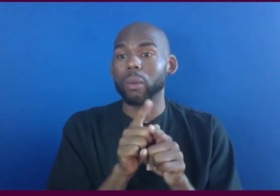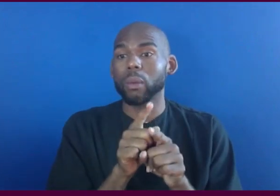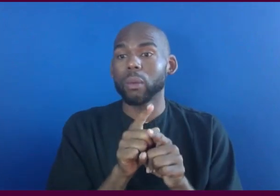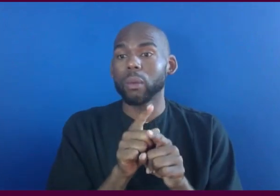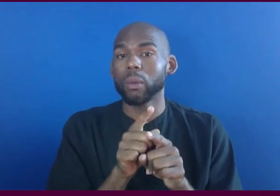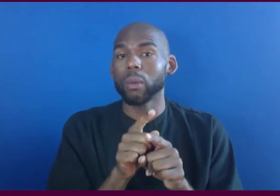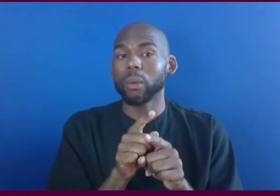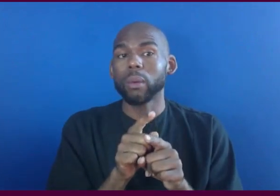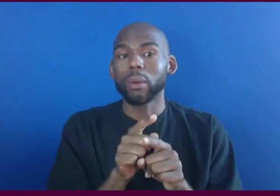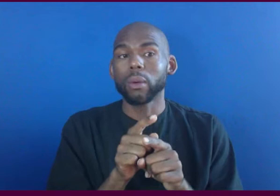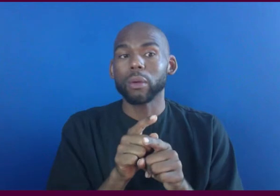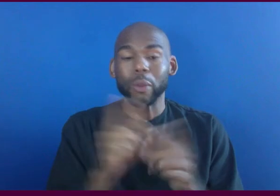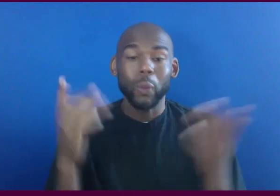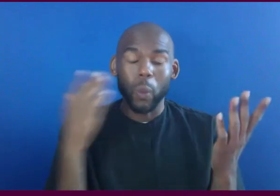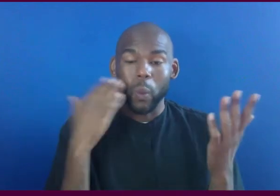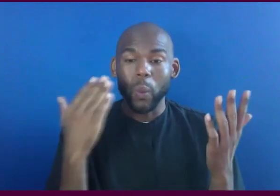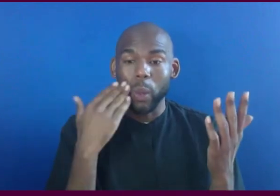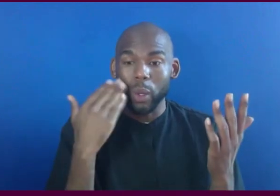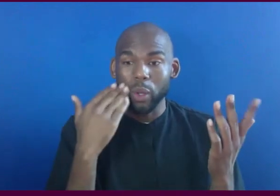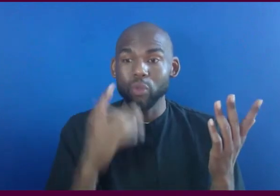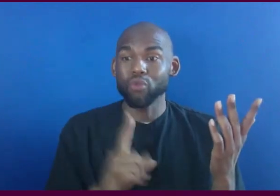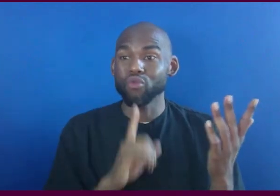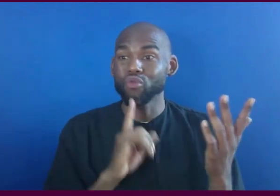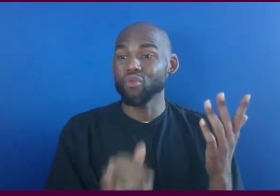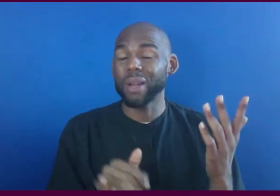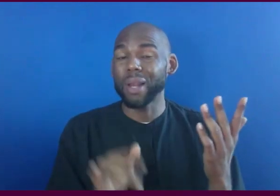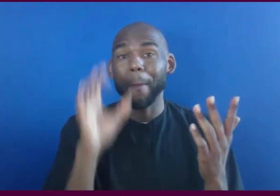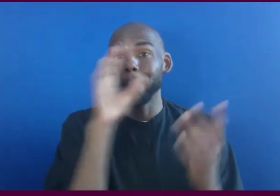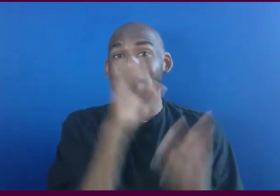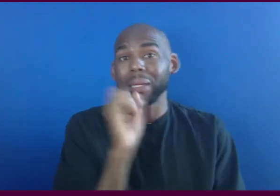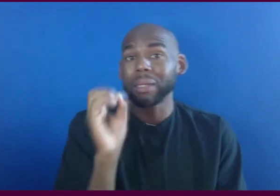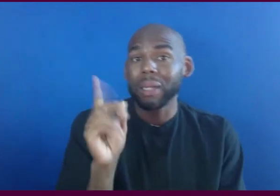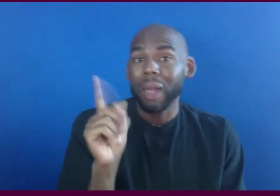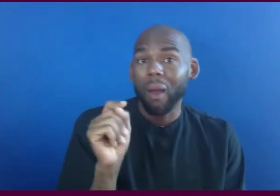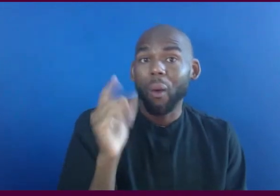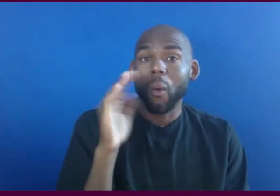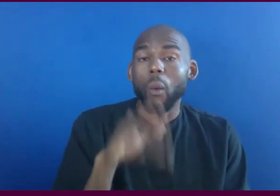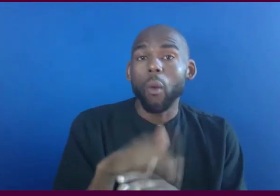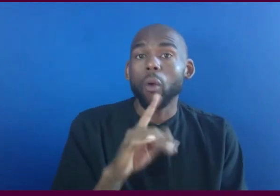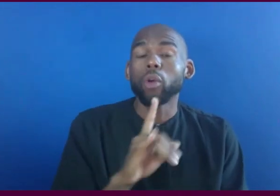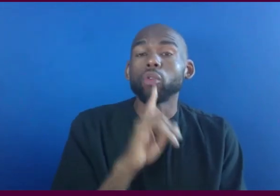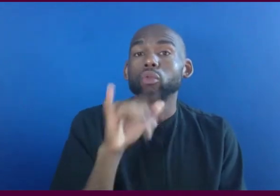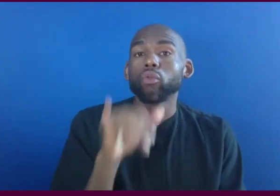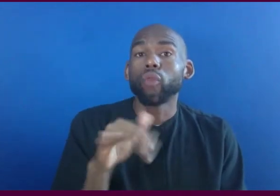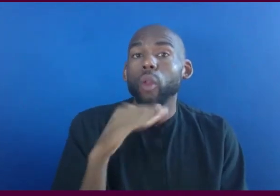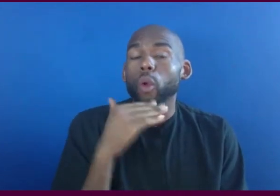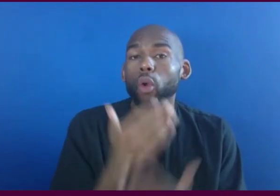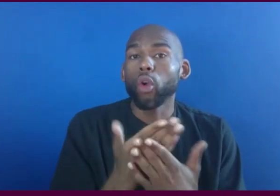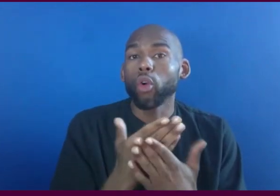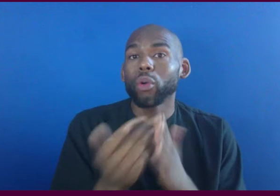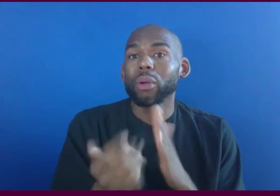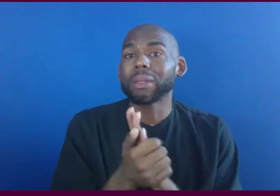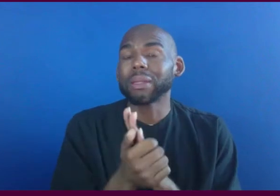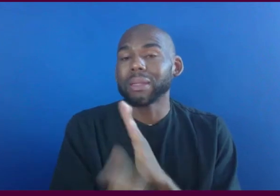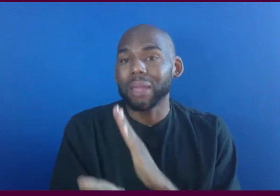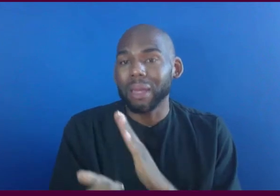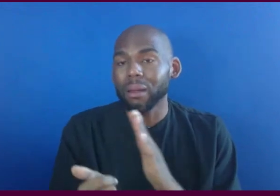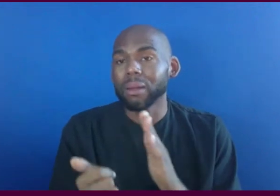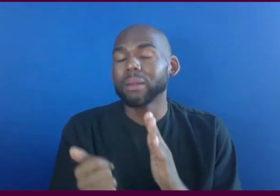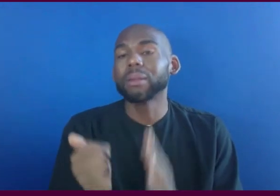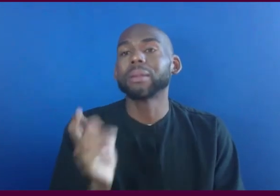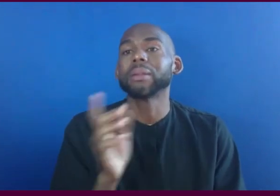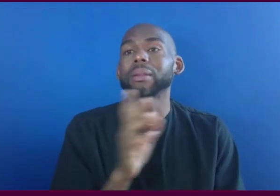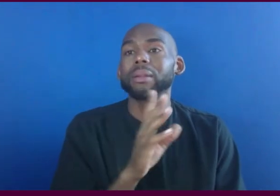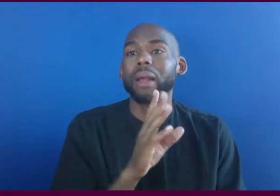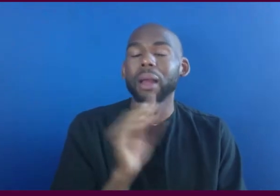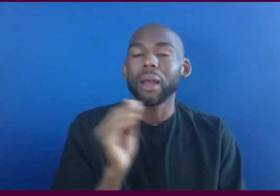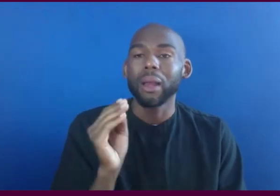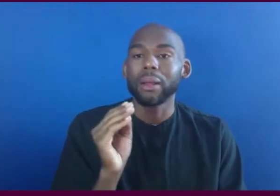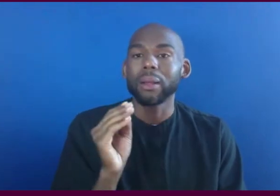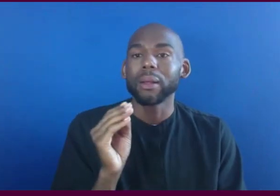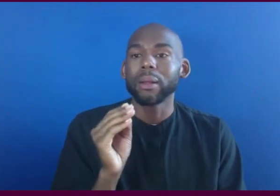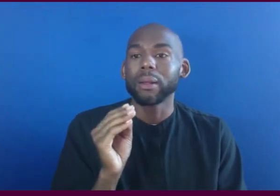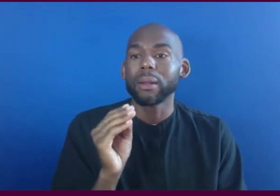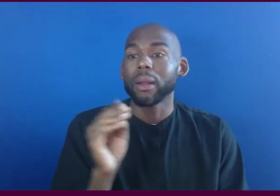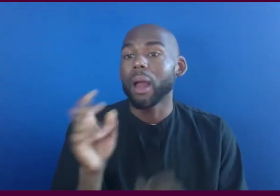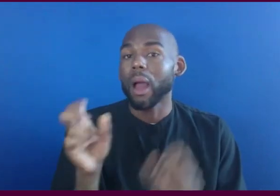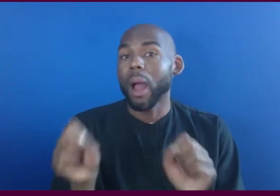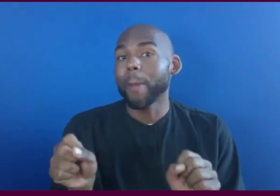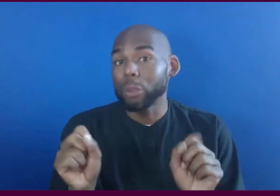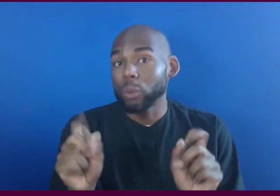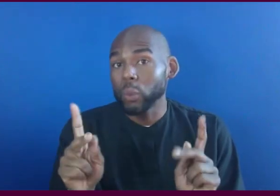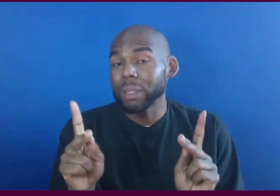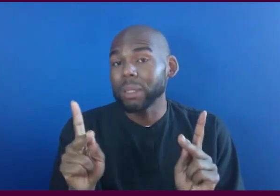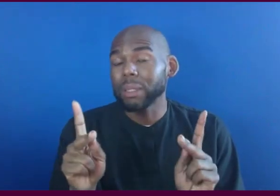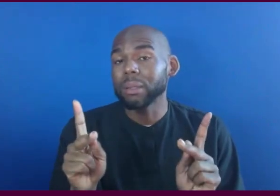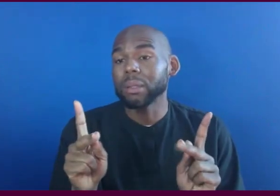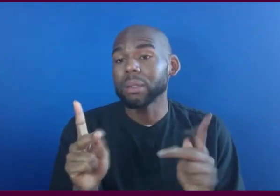It's also they're really missing out on really good skills and opportunities from people,